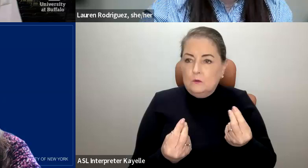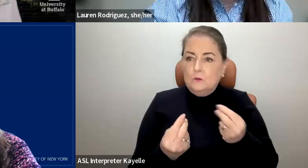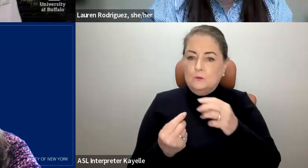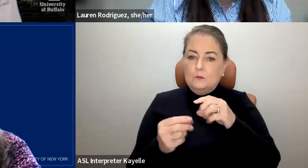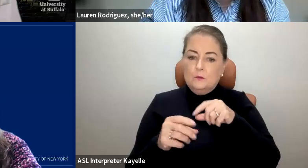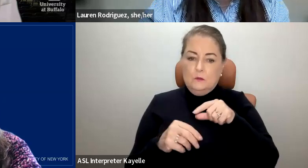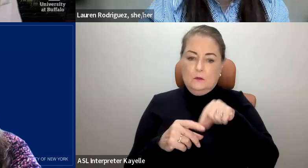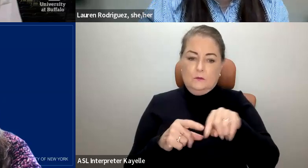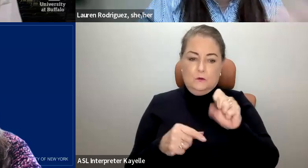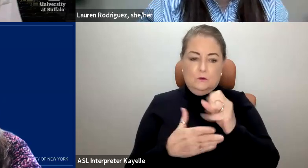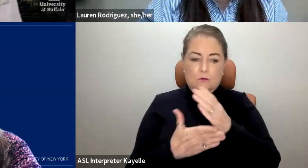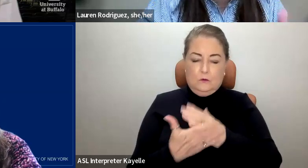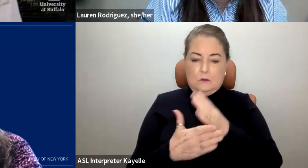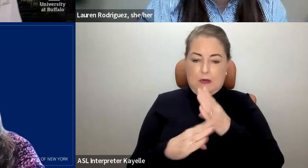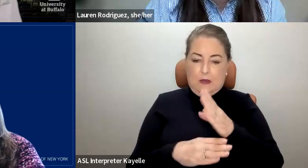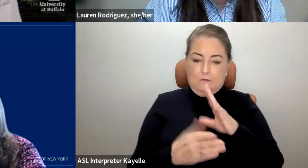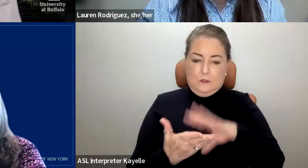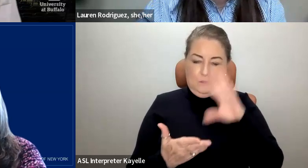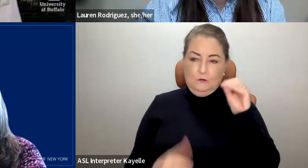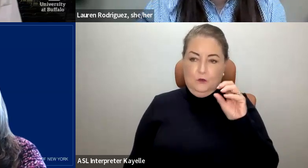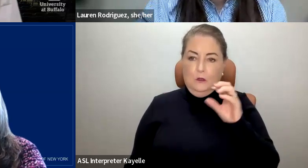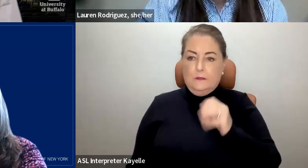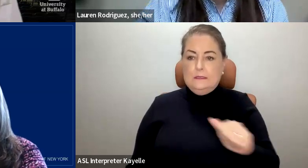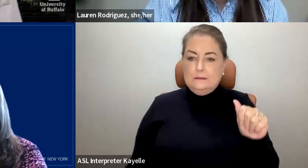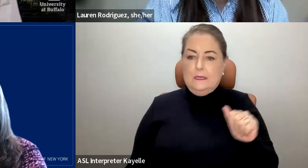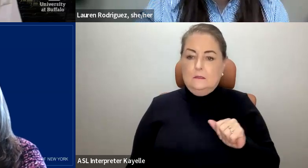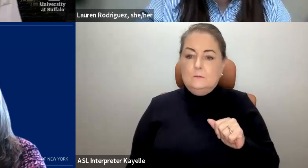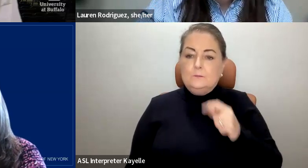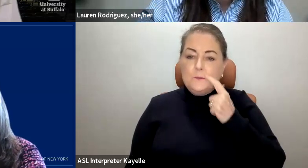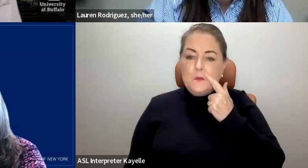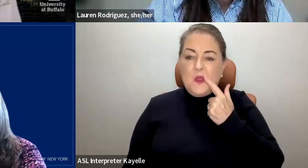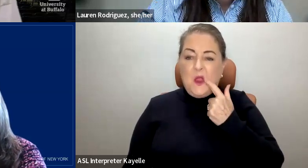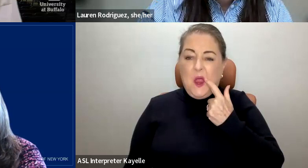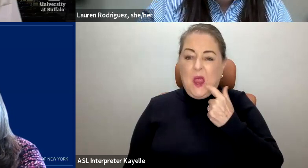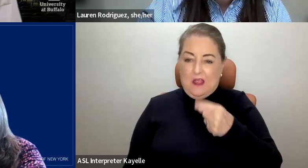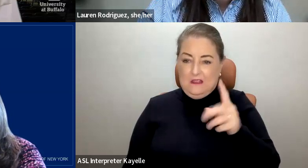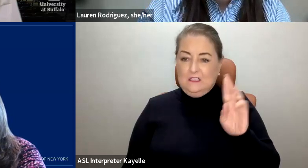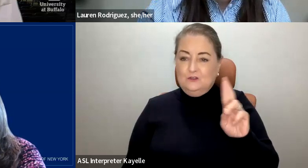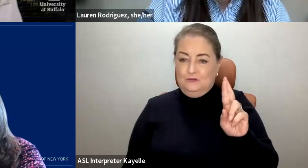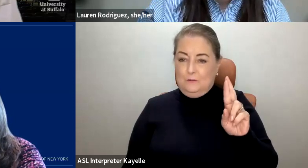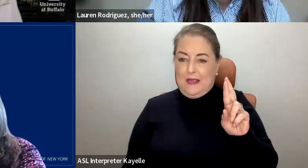course after they learned the skills they needed to. So this is Rebecca, my fabulous colleague, I'm going to share